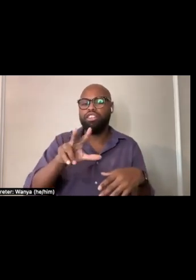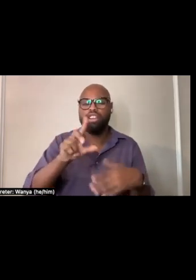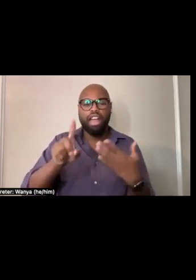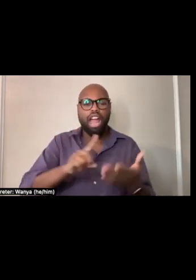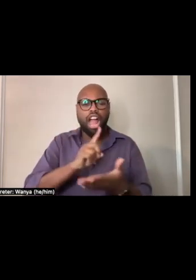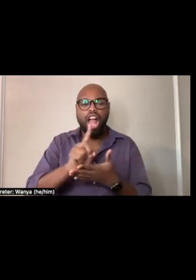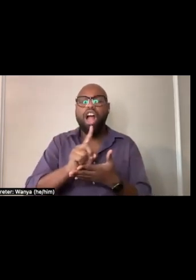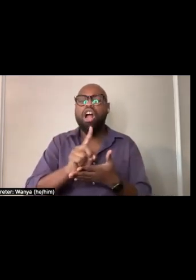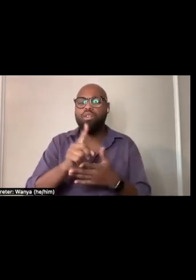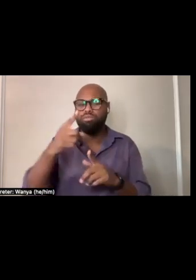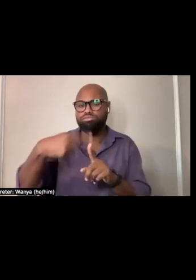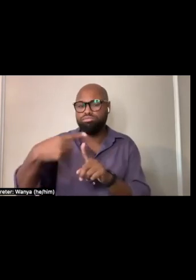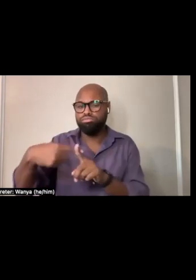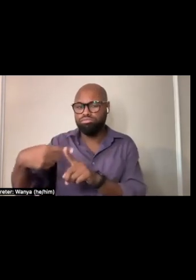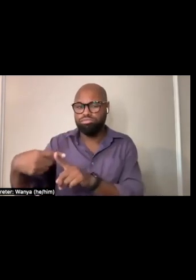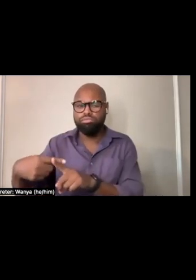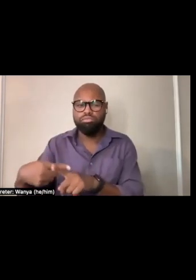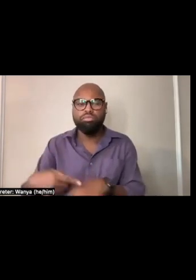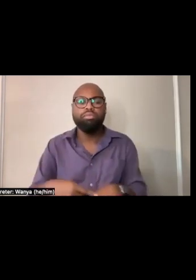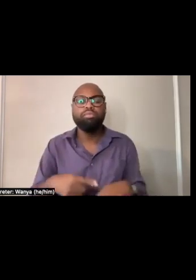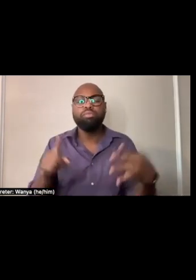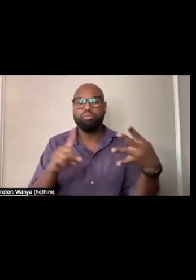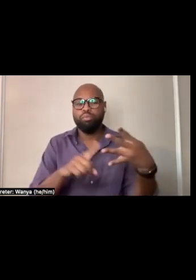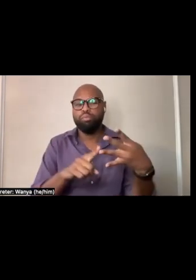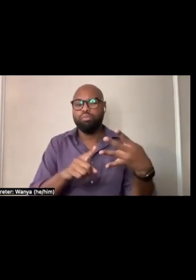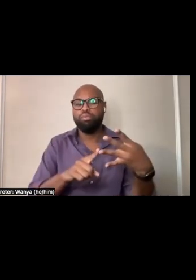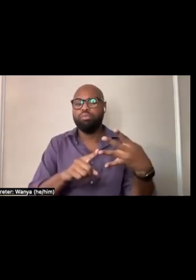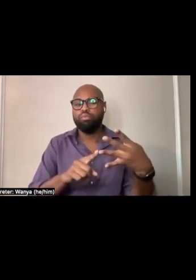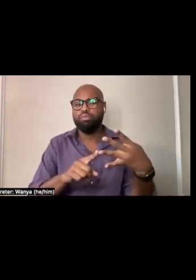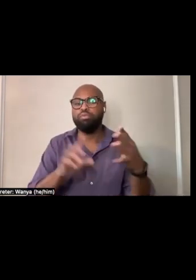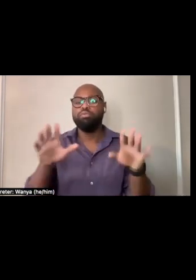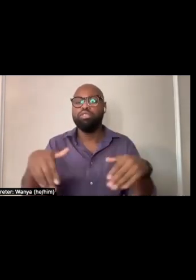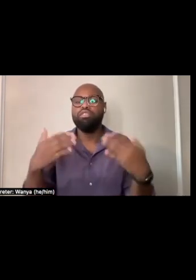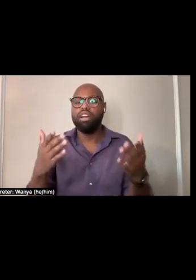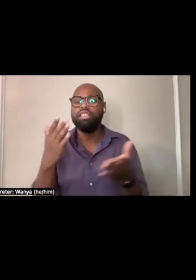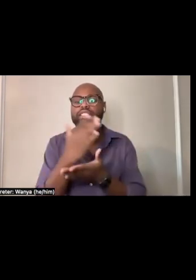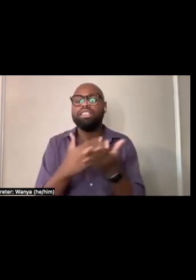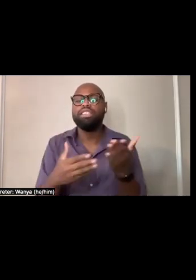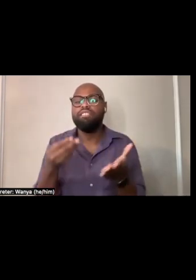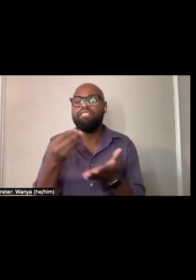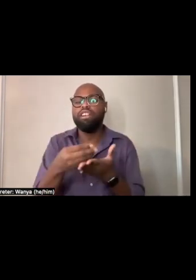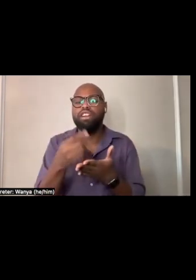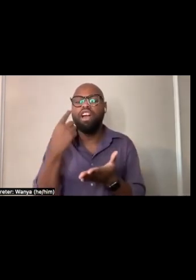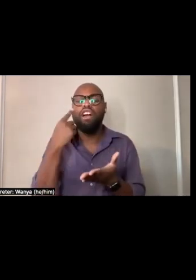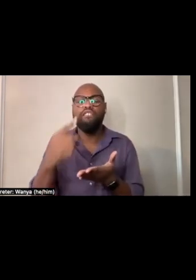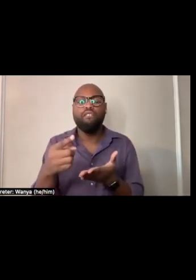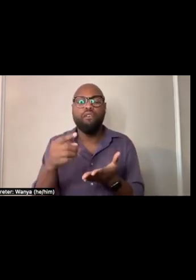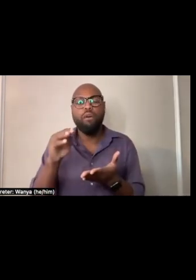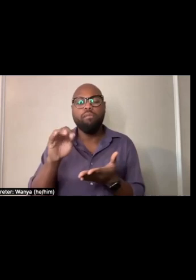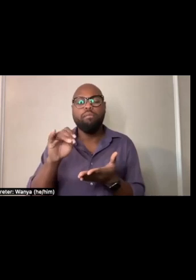And the Alameda County provided some initial initial funding for medical direction and site administration,